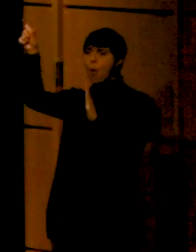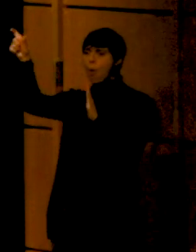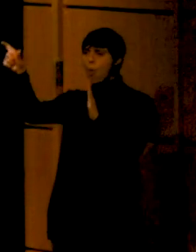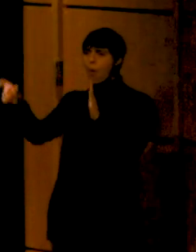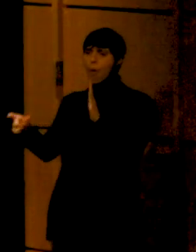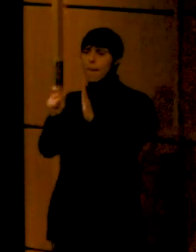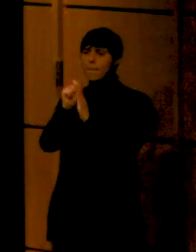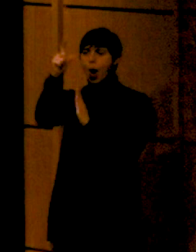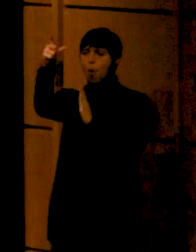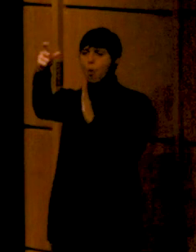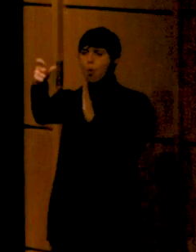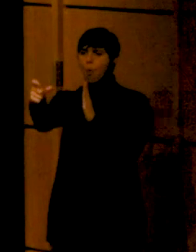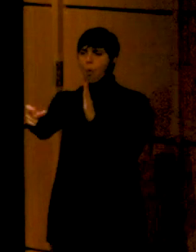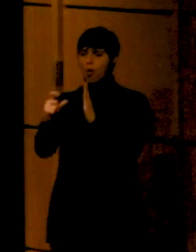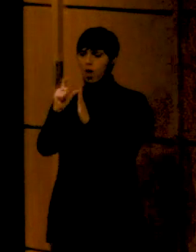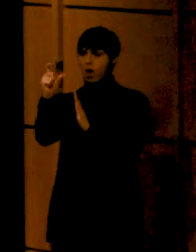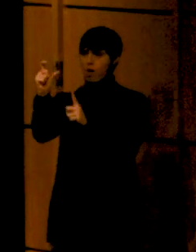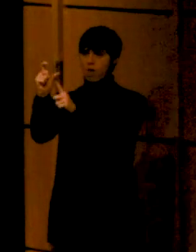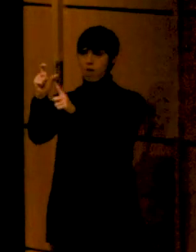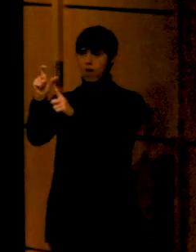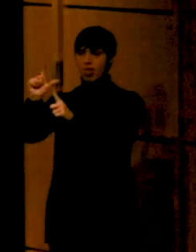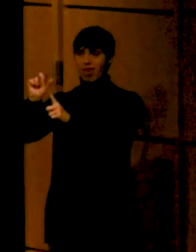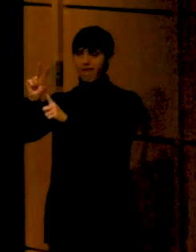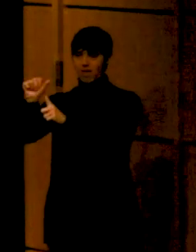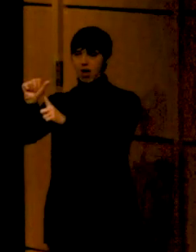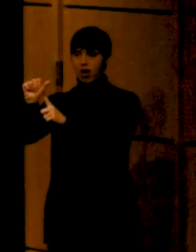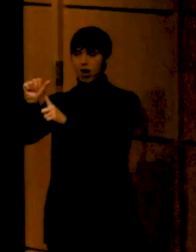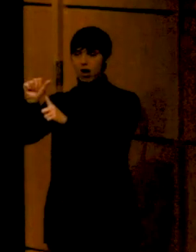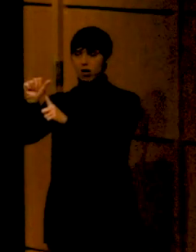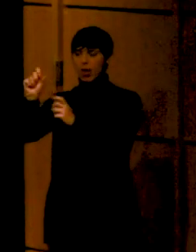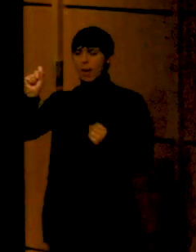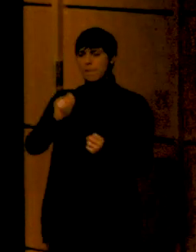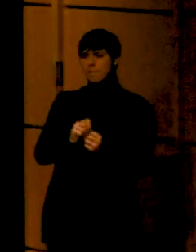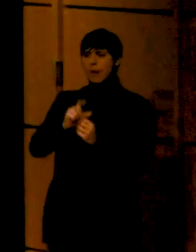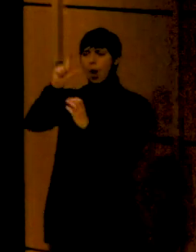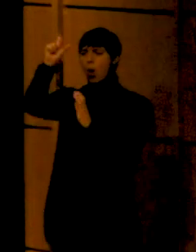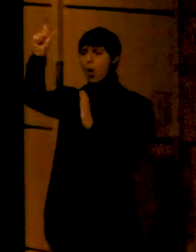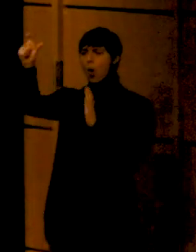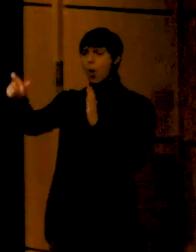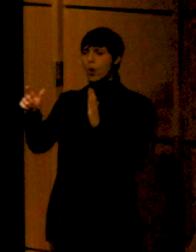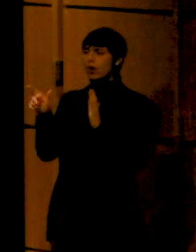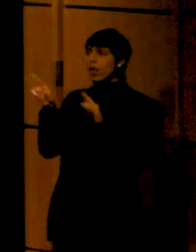These are great clots of molten lava ejected by the volcano, and they assume this aerodynamic